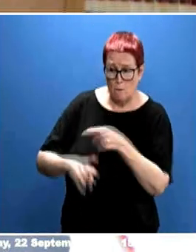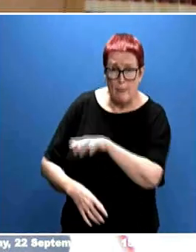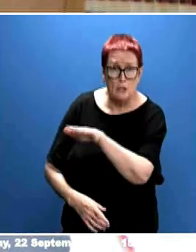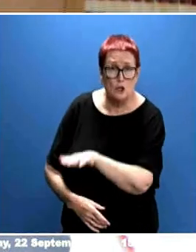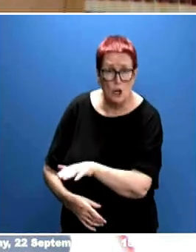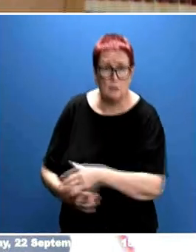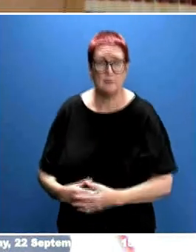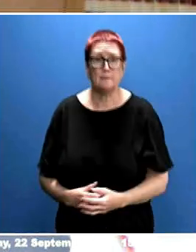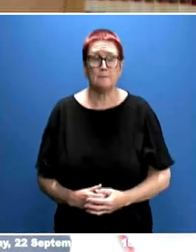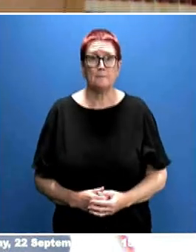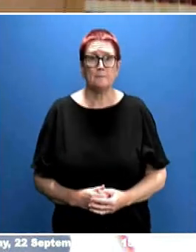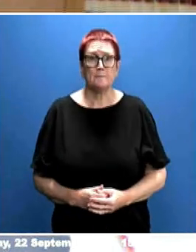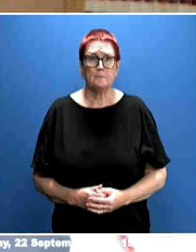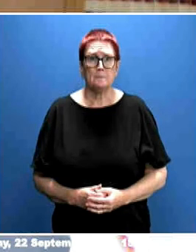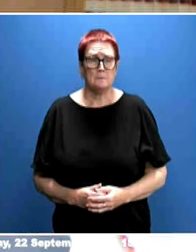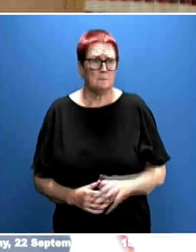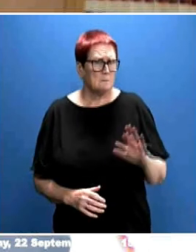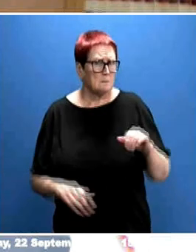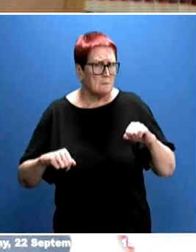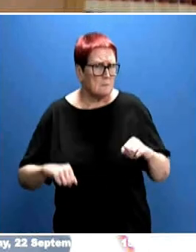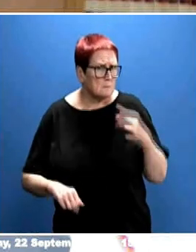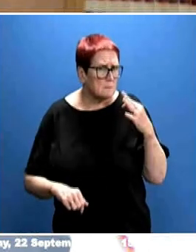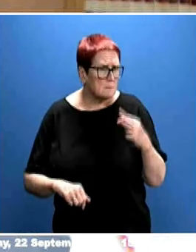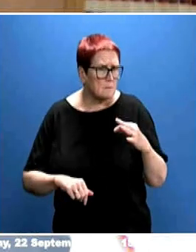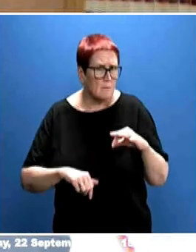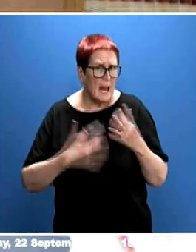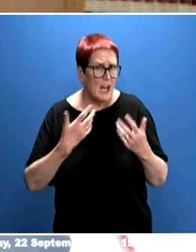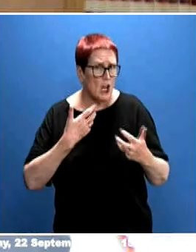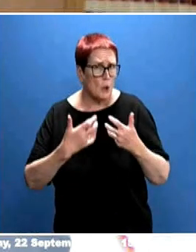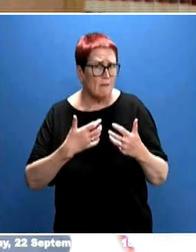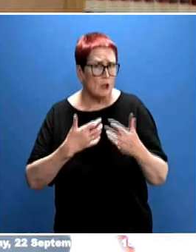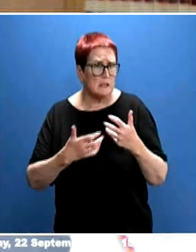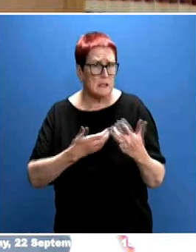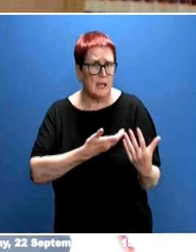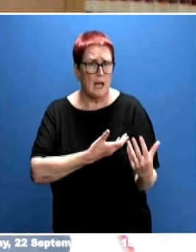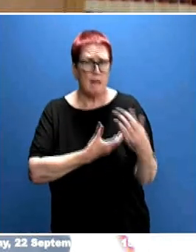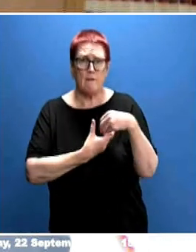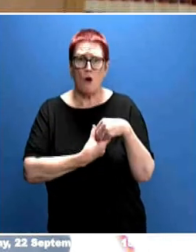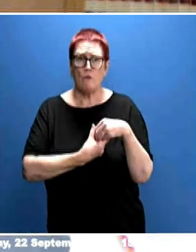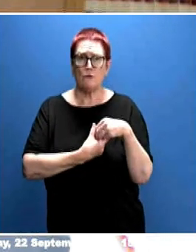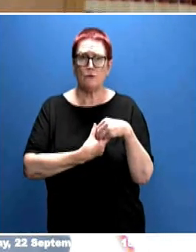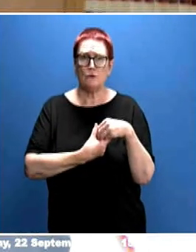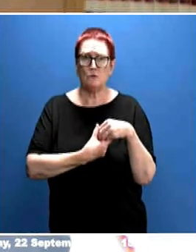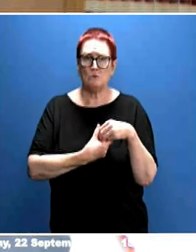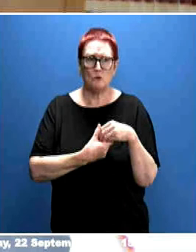Has any university been involved in the processes that are employed at